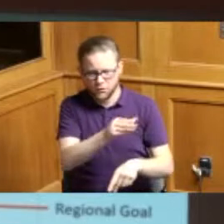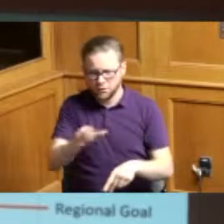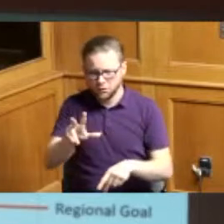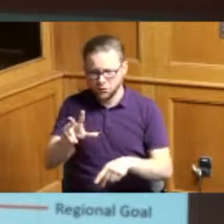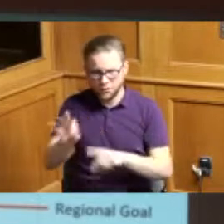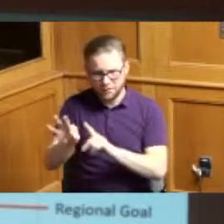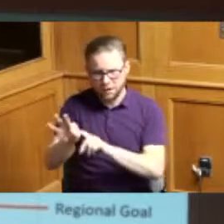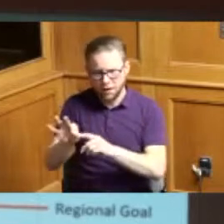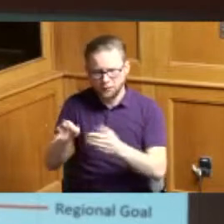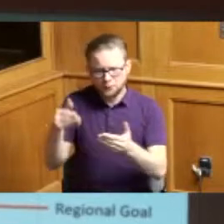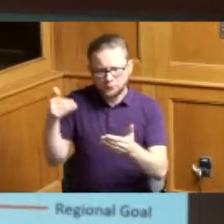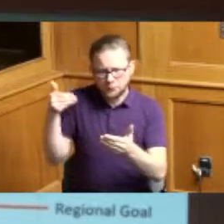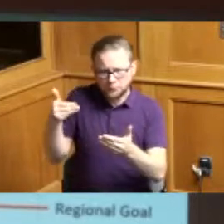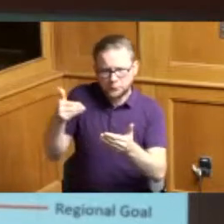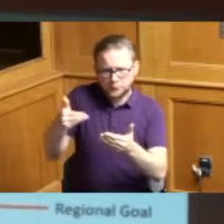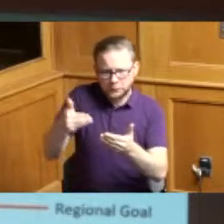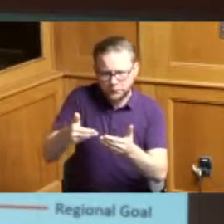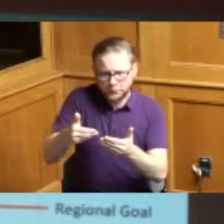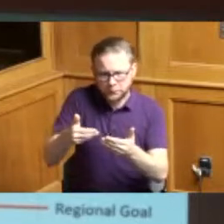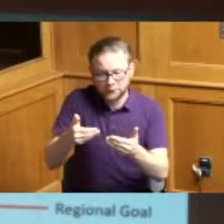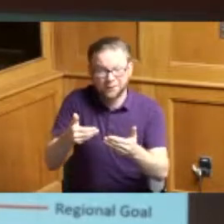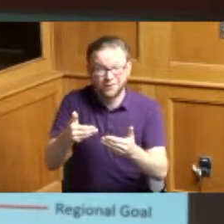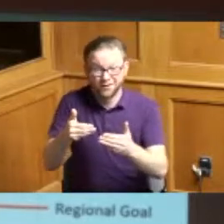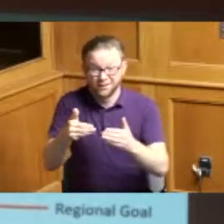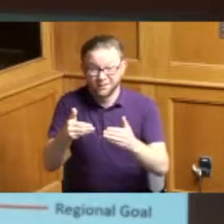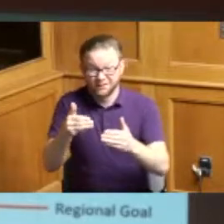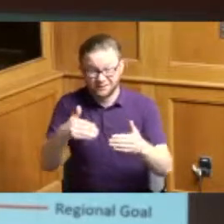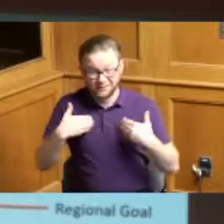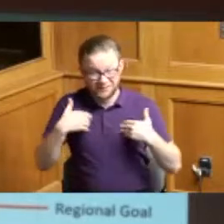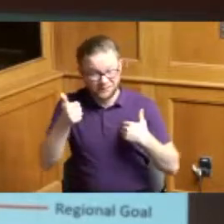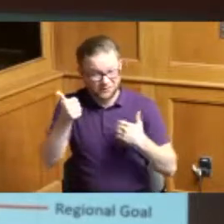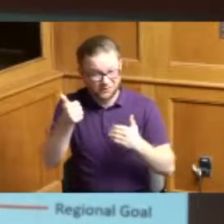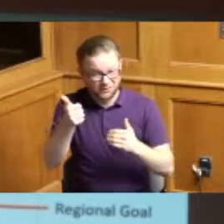obviously we have a lot of work still to do for those younger demographics and so once again my